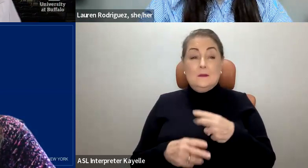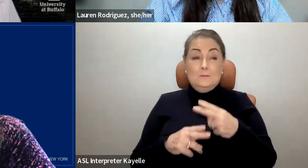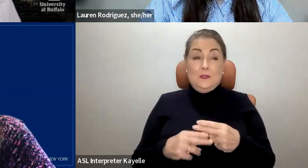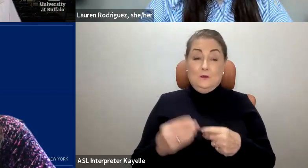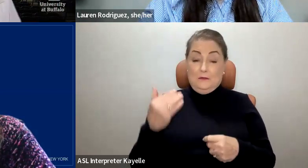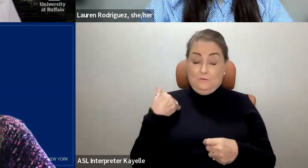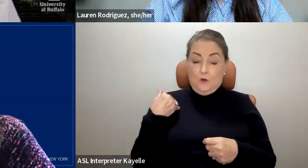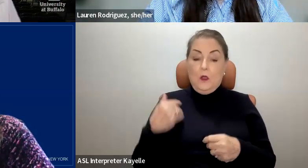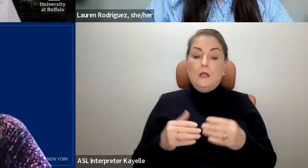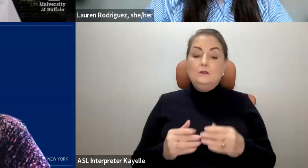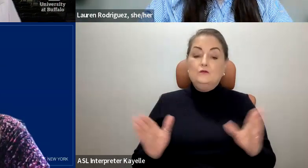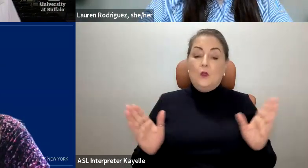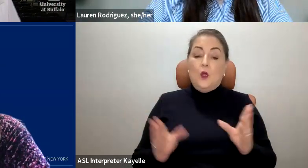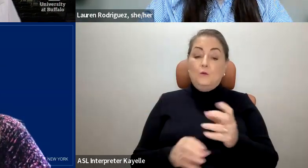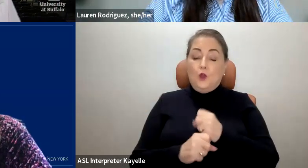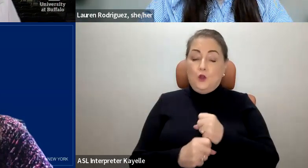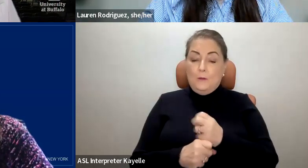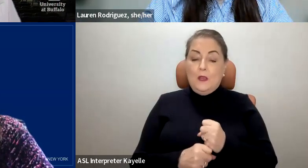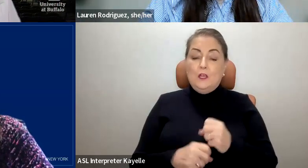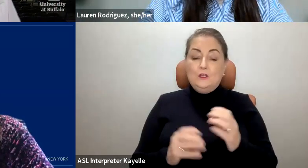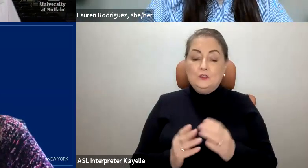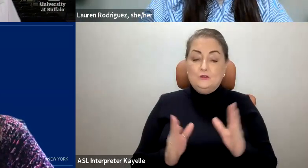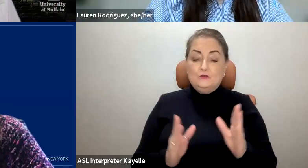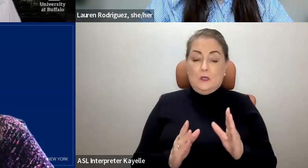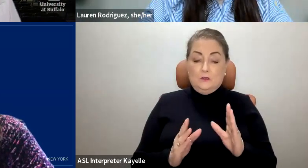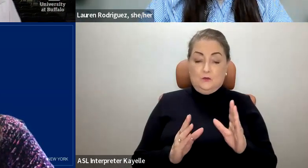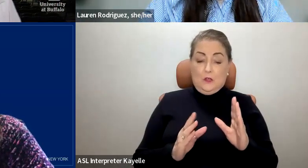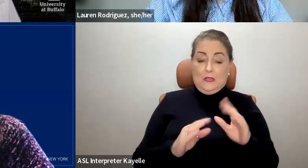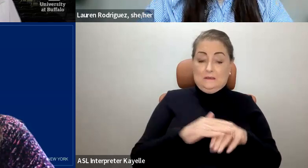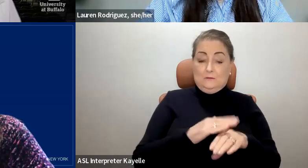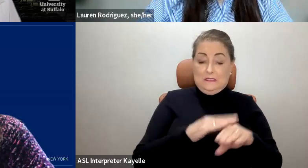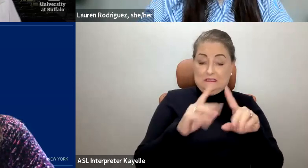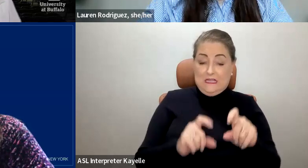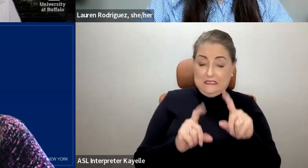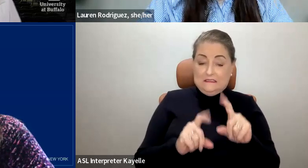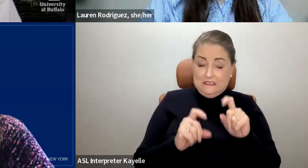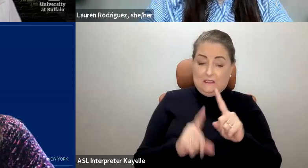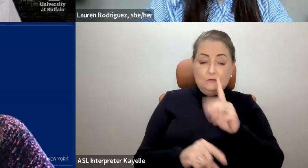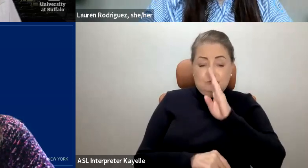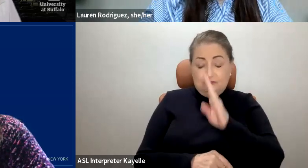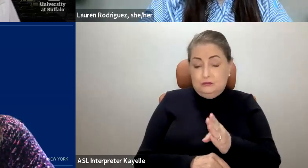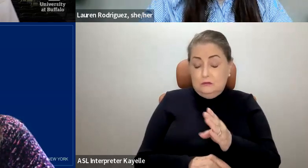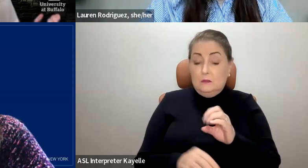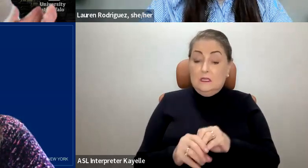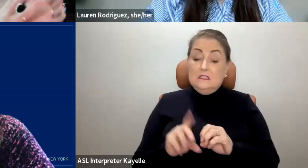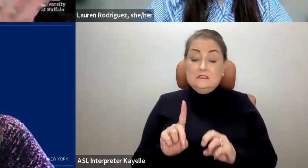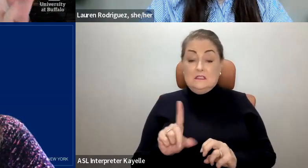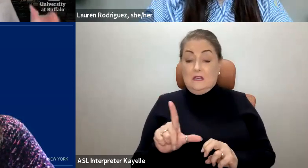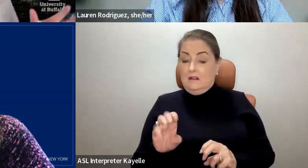general, procurement, accessibility testing is usually pretty straightforward. But in the DLE environment, we need to